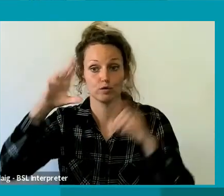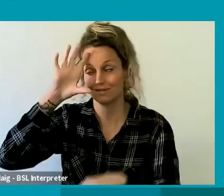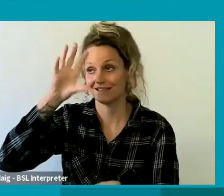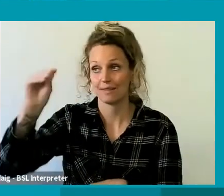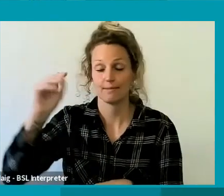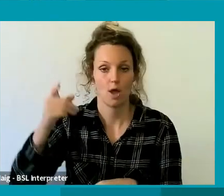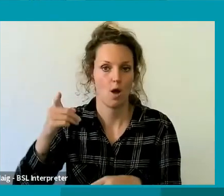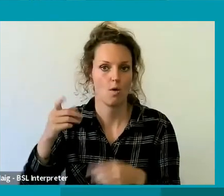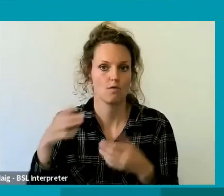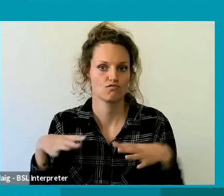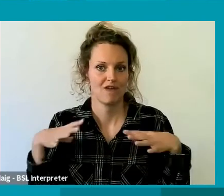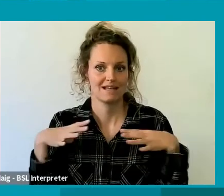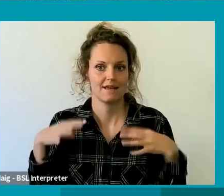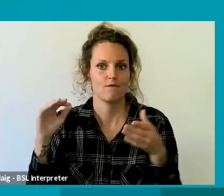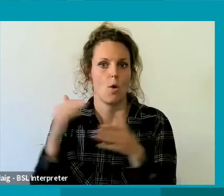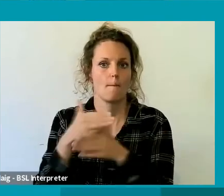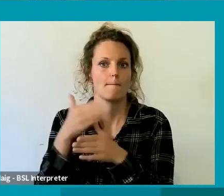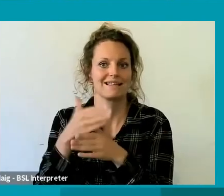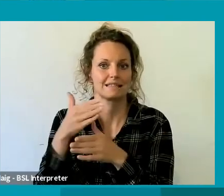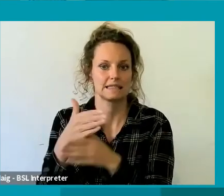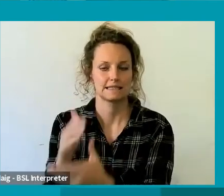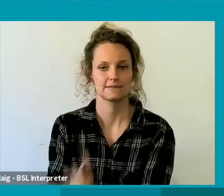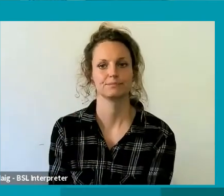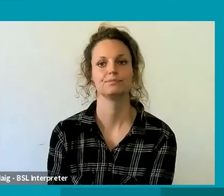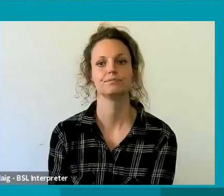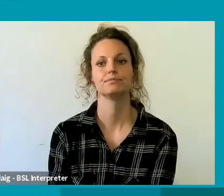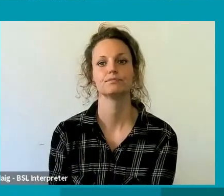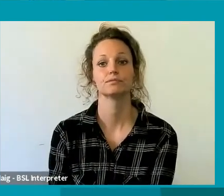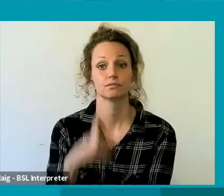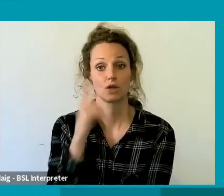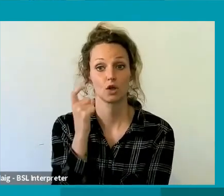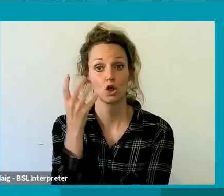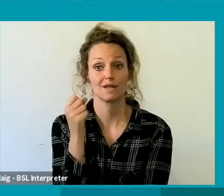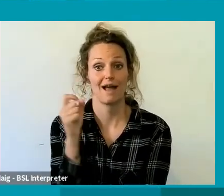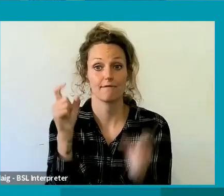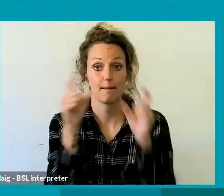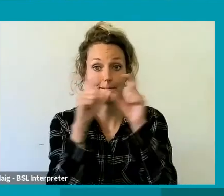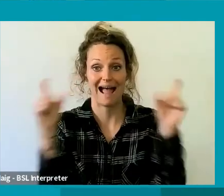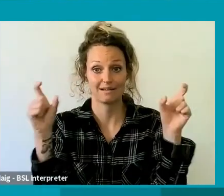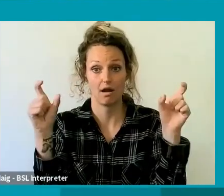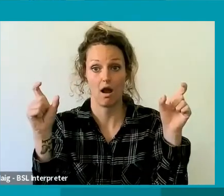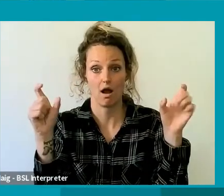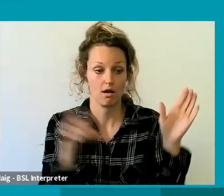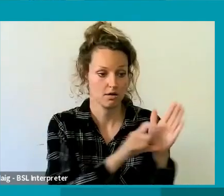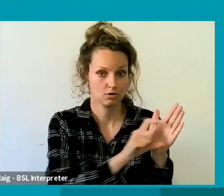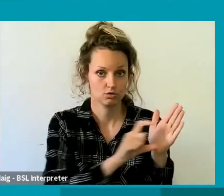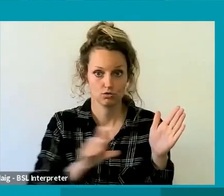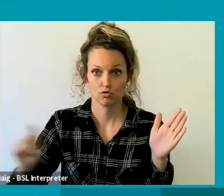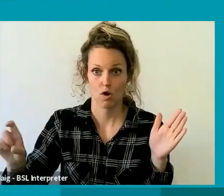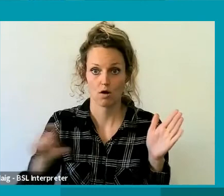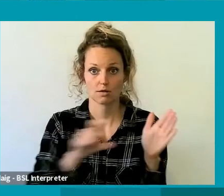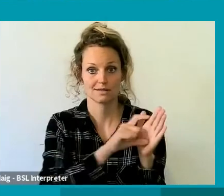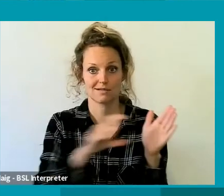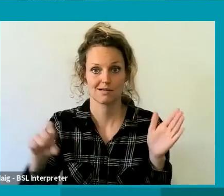that's running across your LinkedIn profile. It's public, but my understanding is is this can also be private,